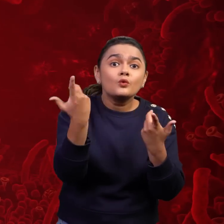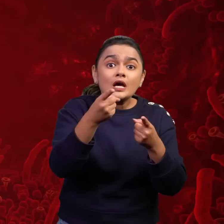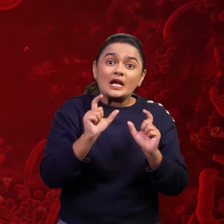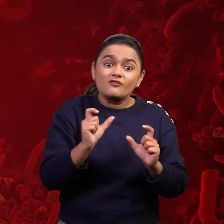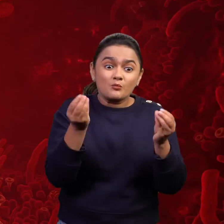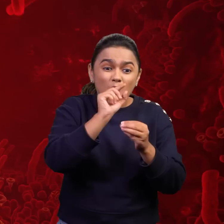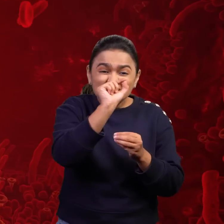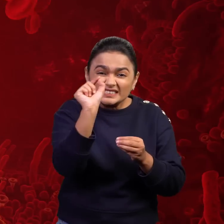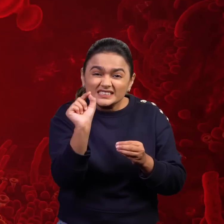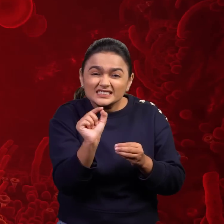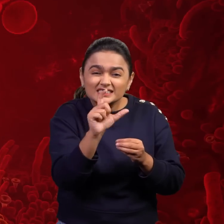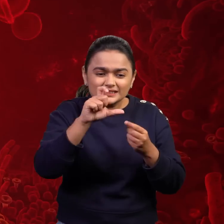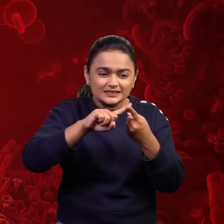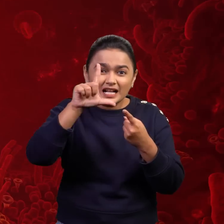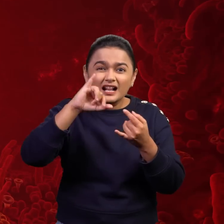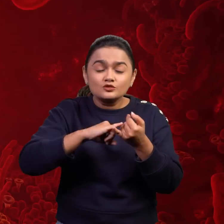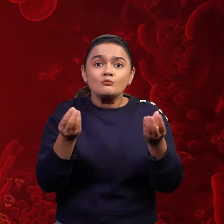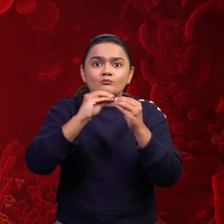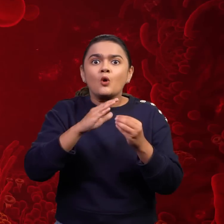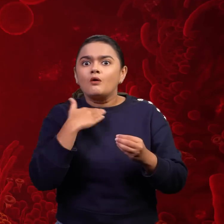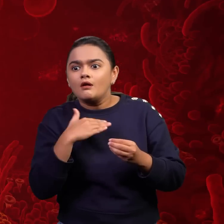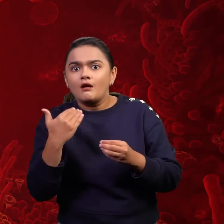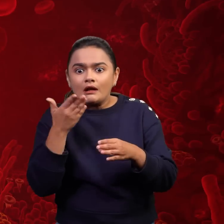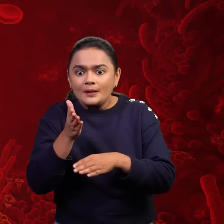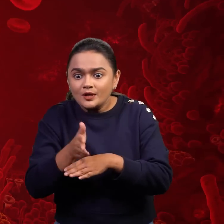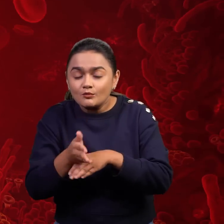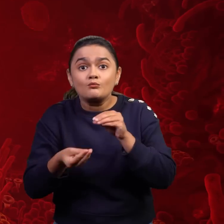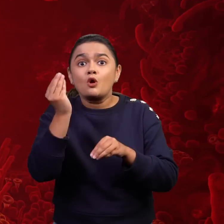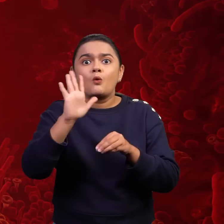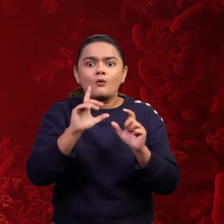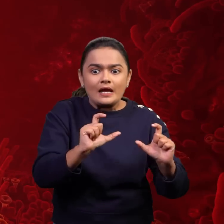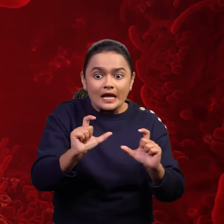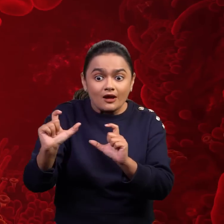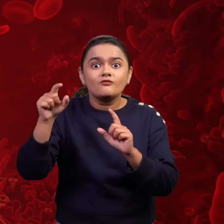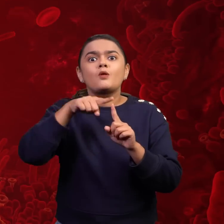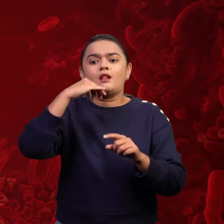that our cells do not get damaged further or do not die. We can take steps to prevent cell death.